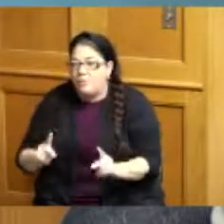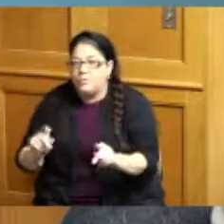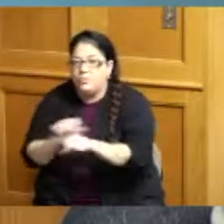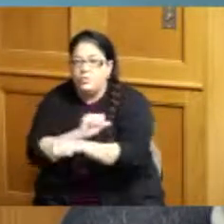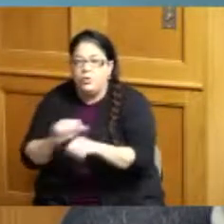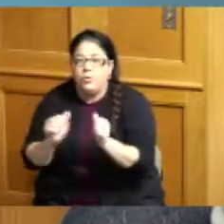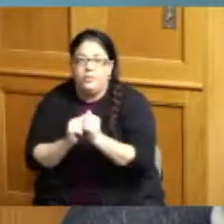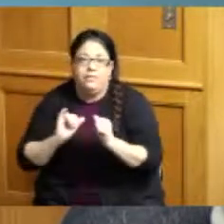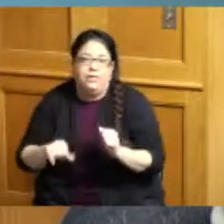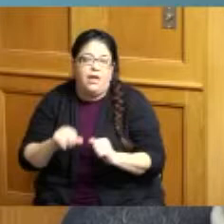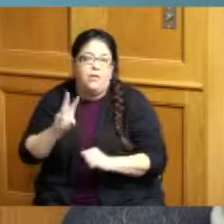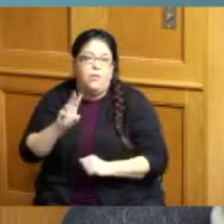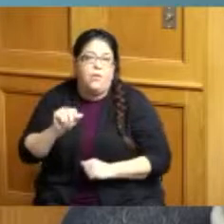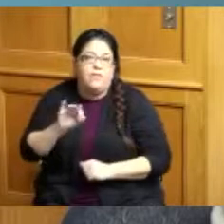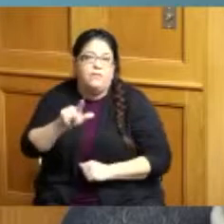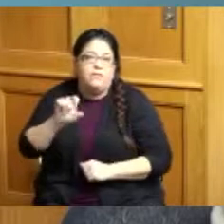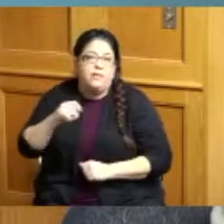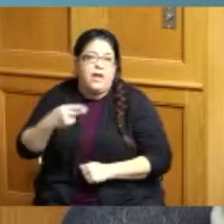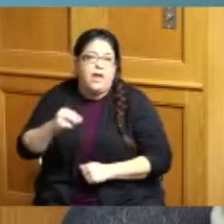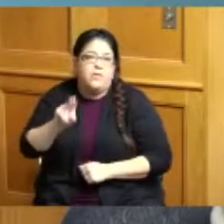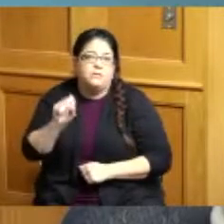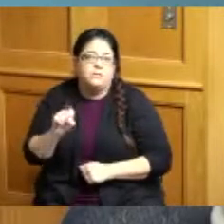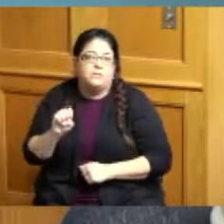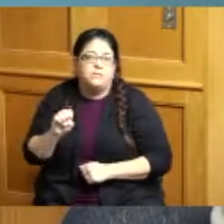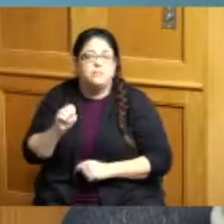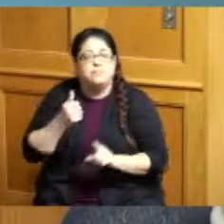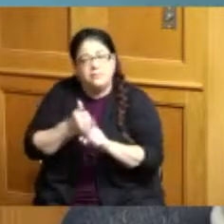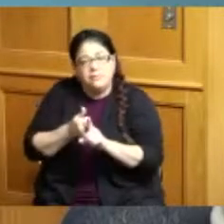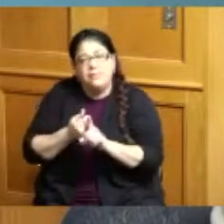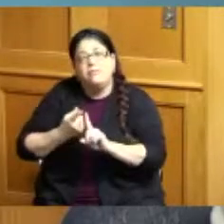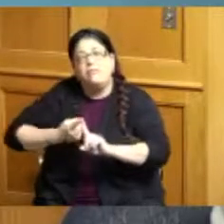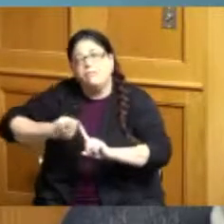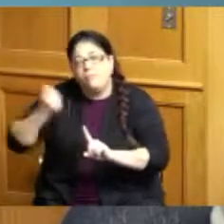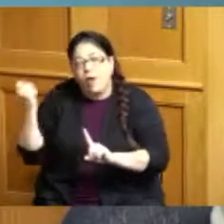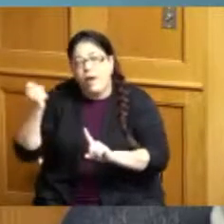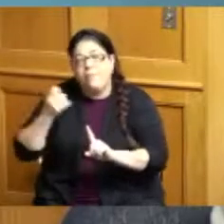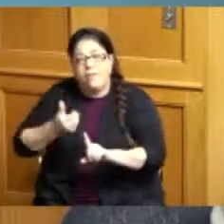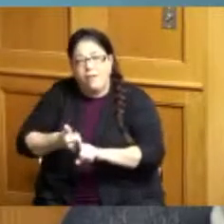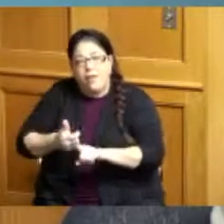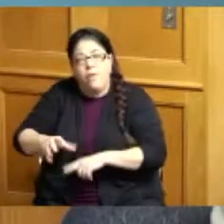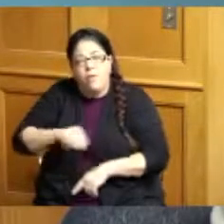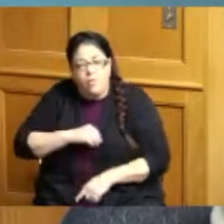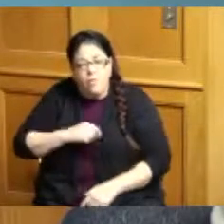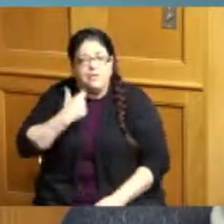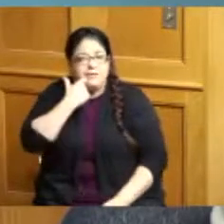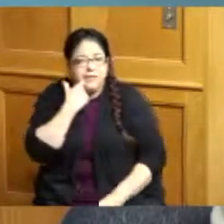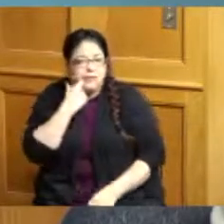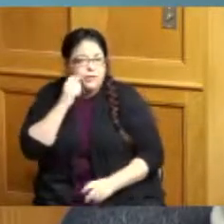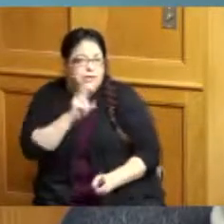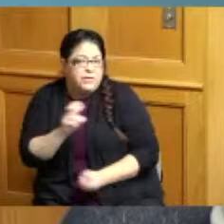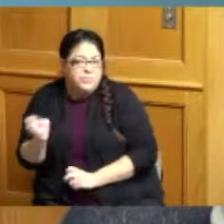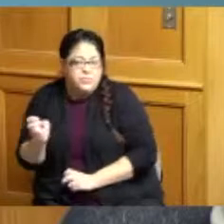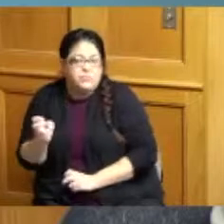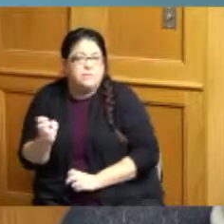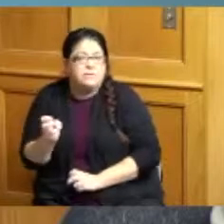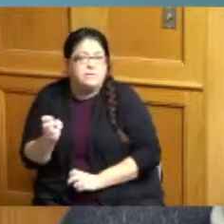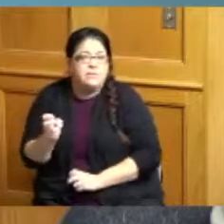proud of ourselves because they had come from addiction and they said my children don't like